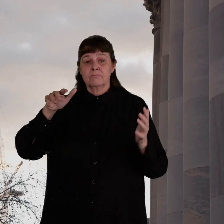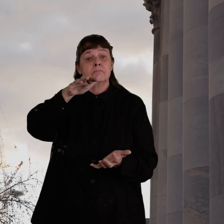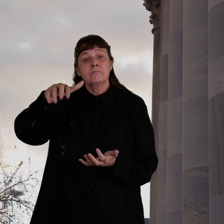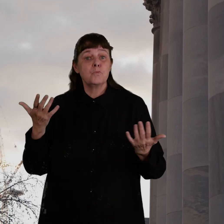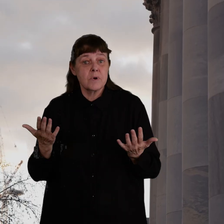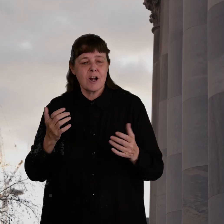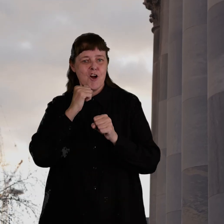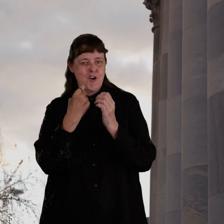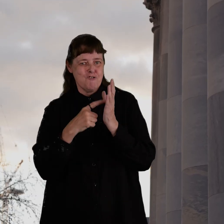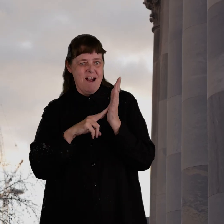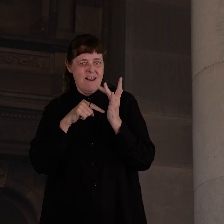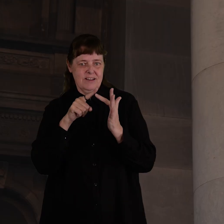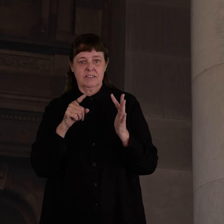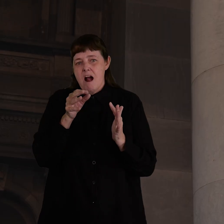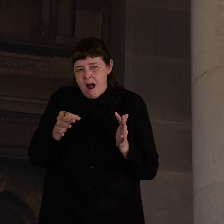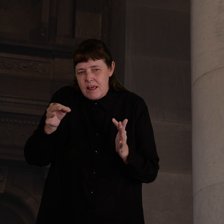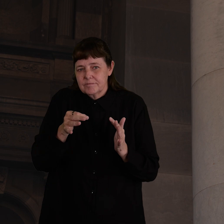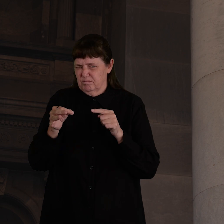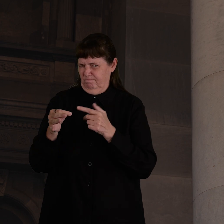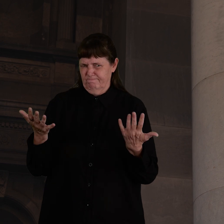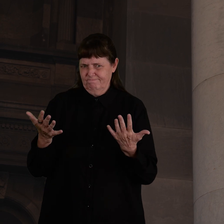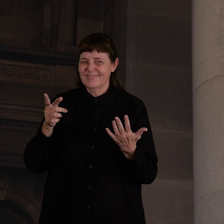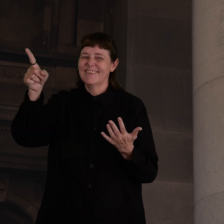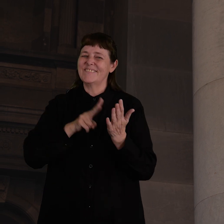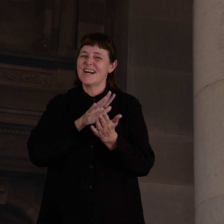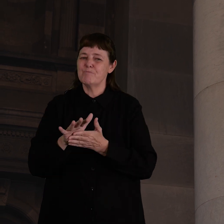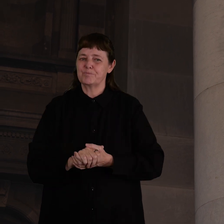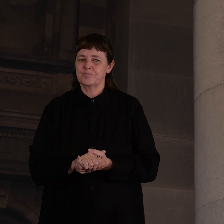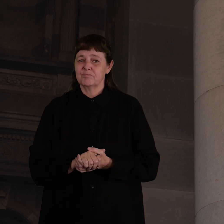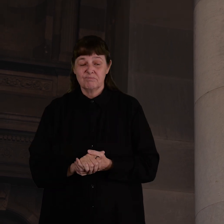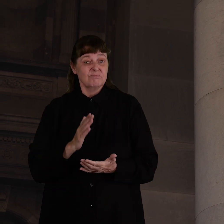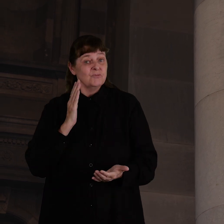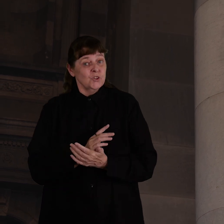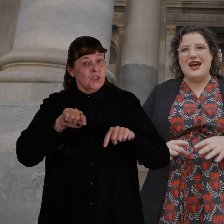We're very lucky that we've got a beautiful building using locally sourced materials.